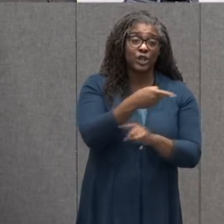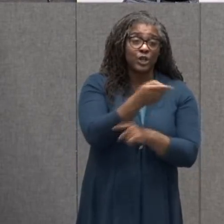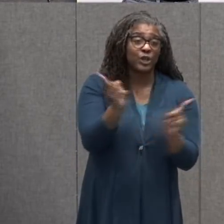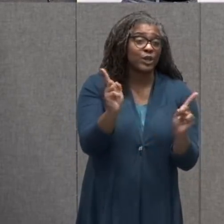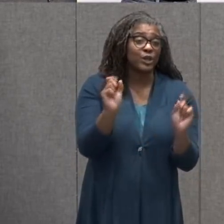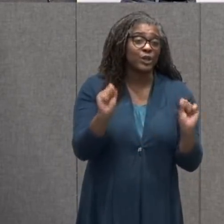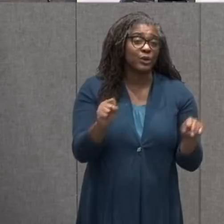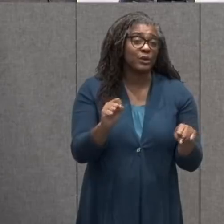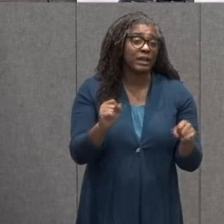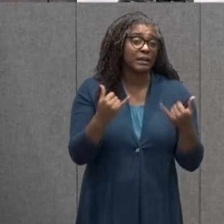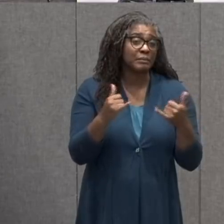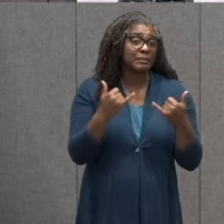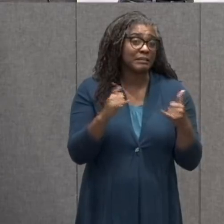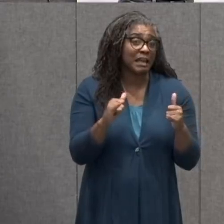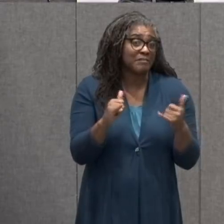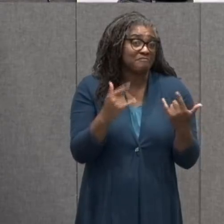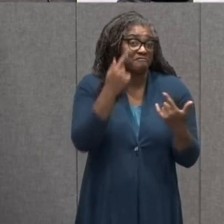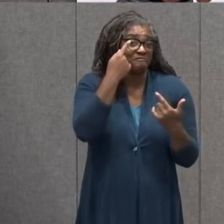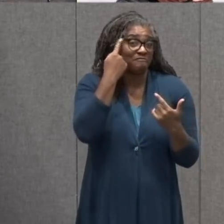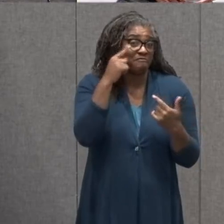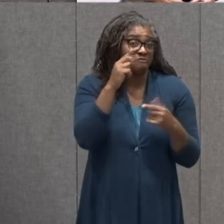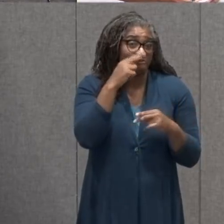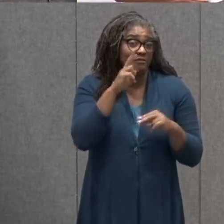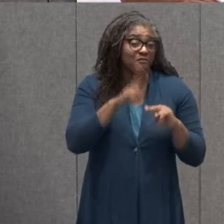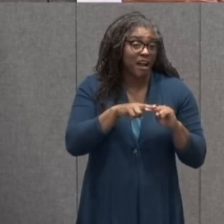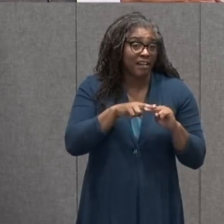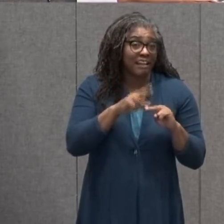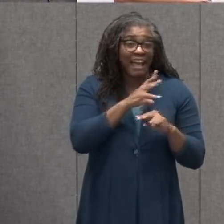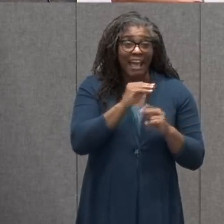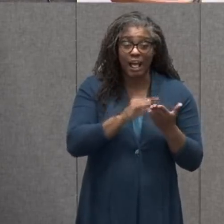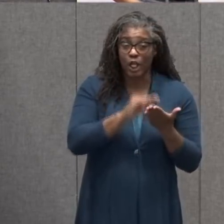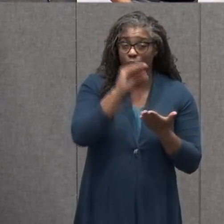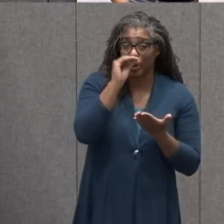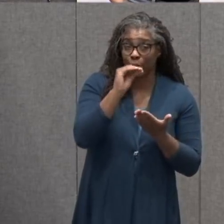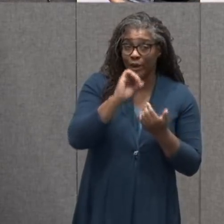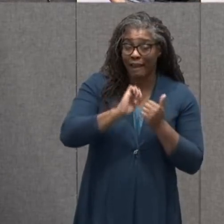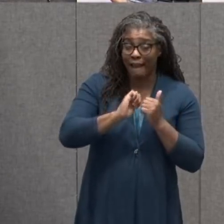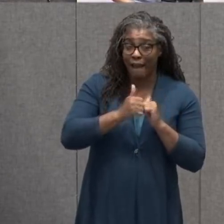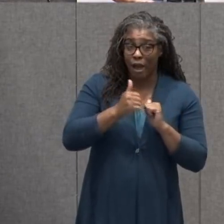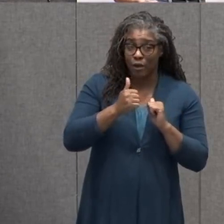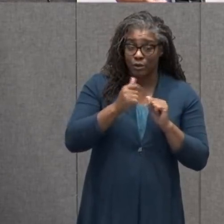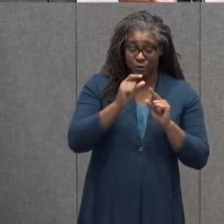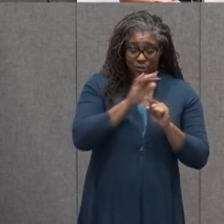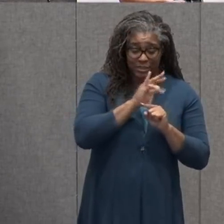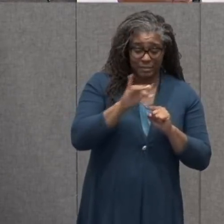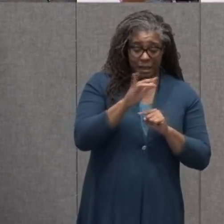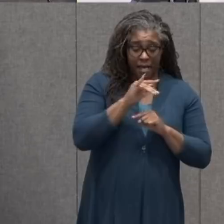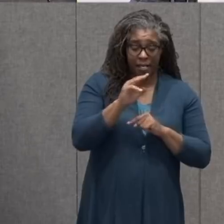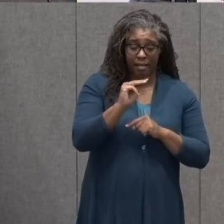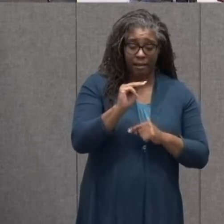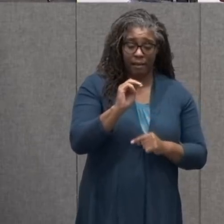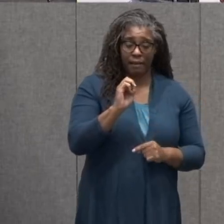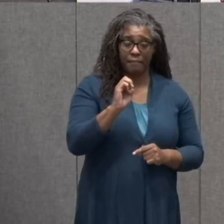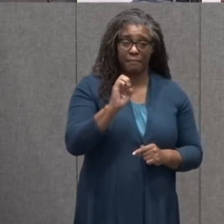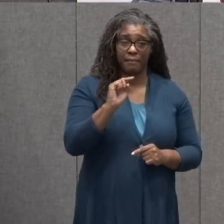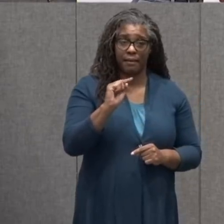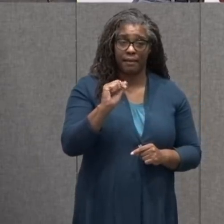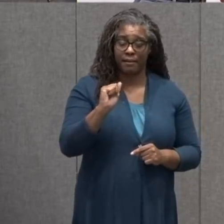Maybe you could learn to spell metamorphosis, which is really hard. - Oh yeah. You could even change the scoring a little bit, maybe you have to spell it out.